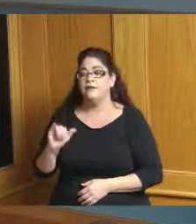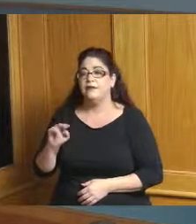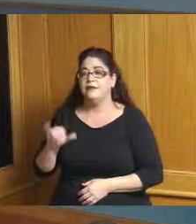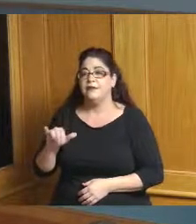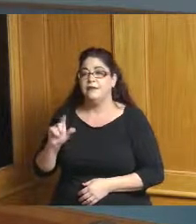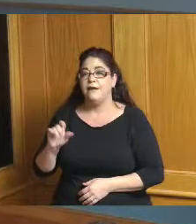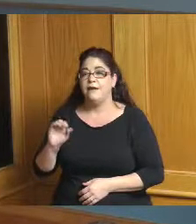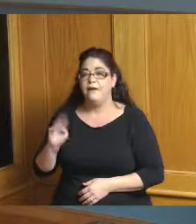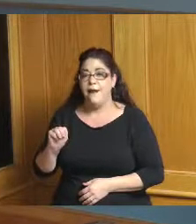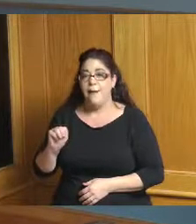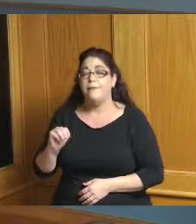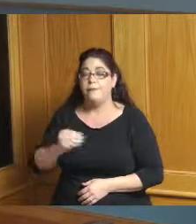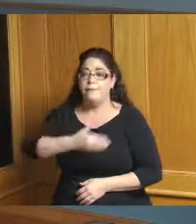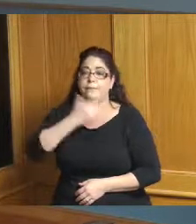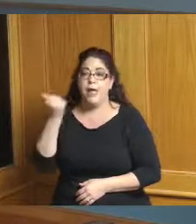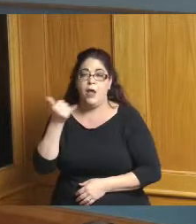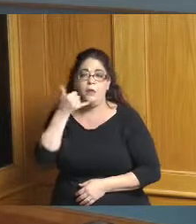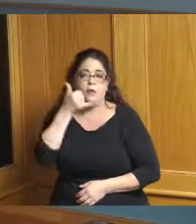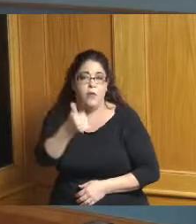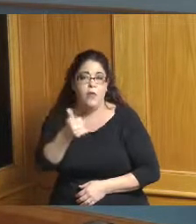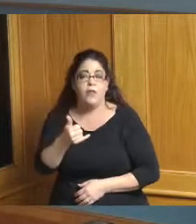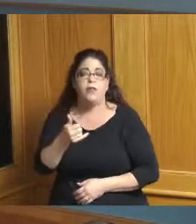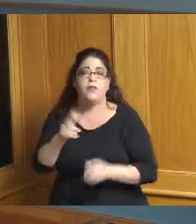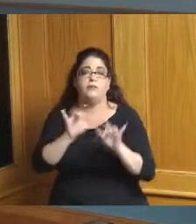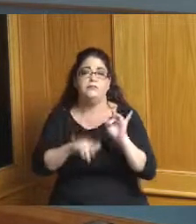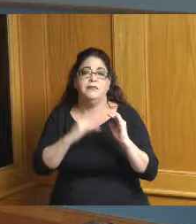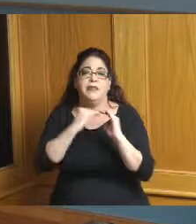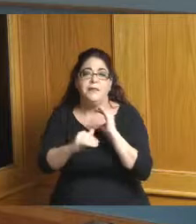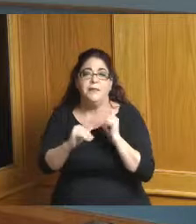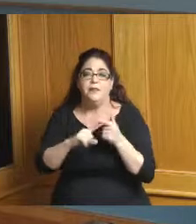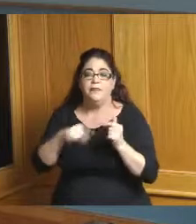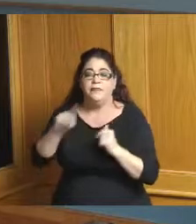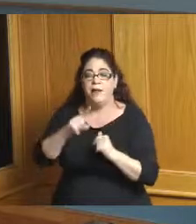all right thank you I'll open it up for any questions or comments Vice President Reece